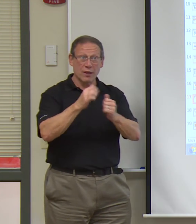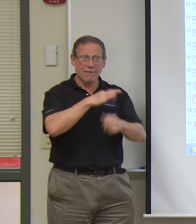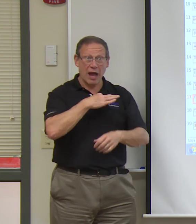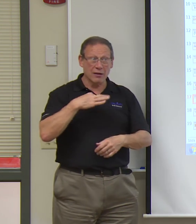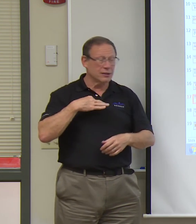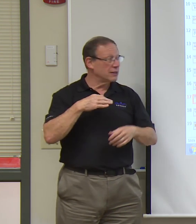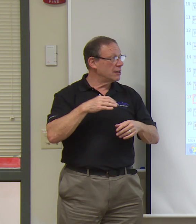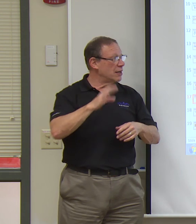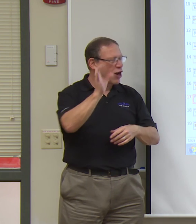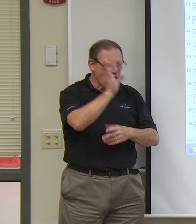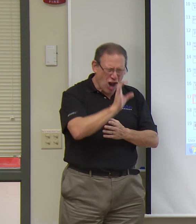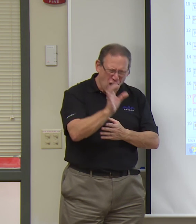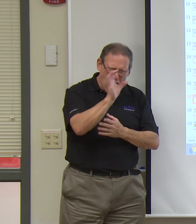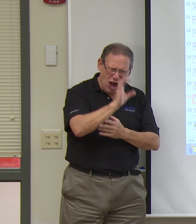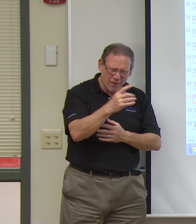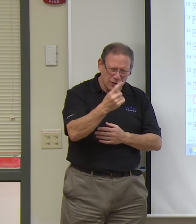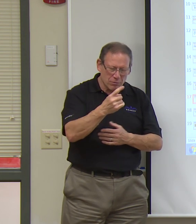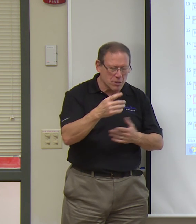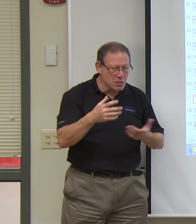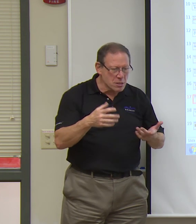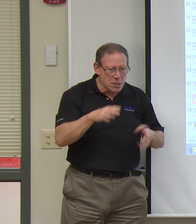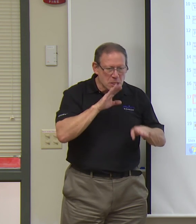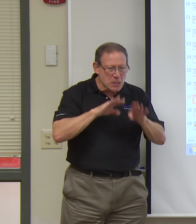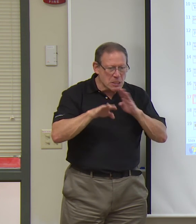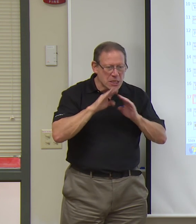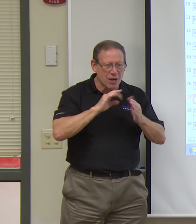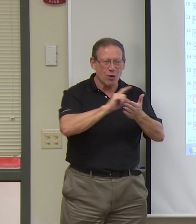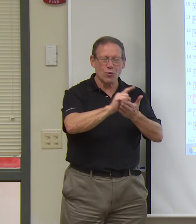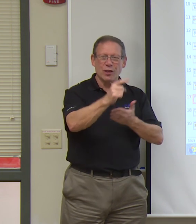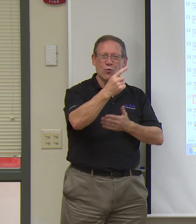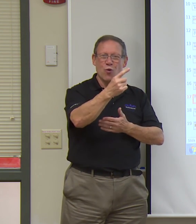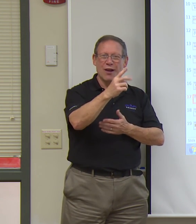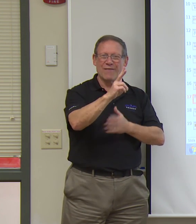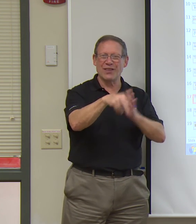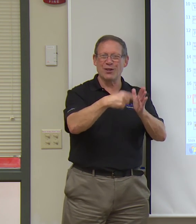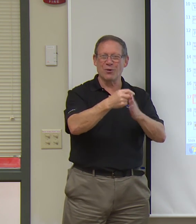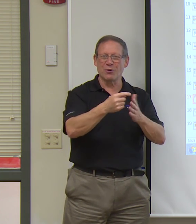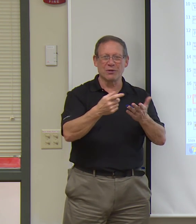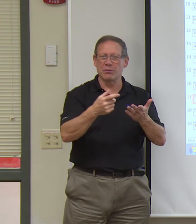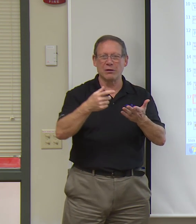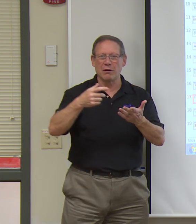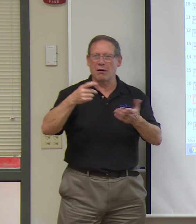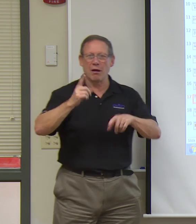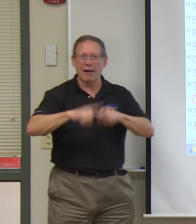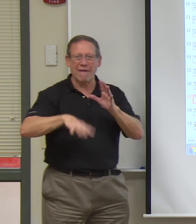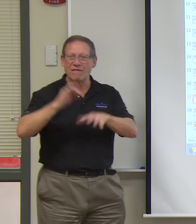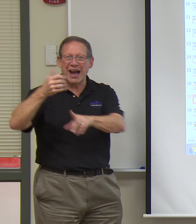and it's, you know, "Week One video," "Week One video B," you know,